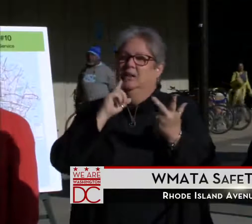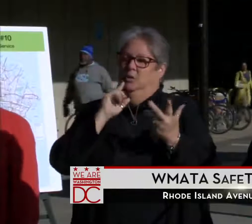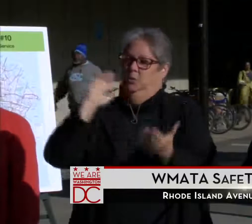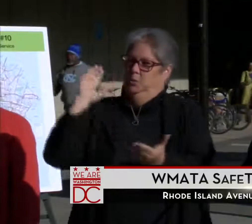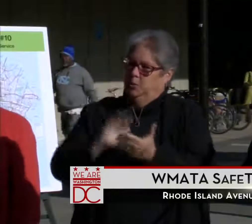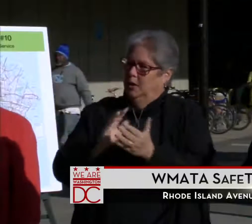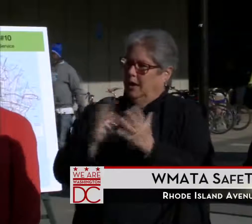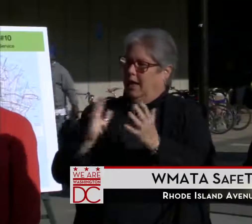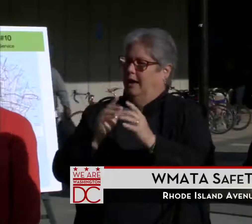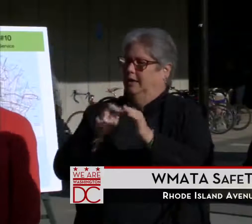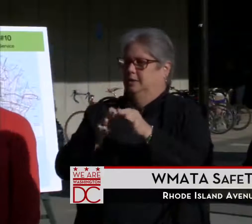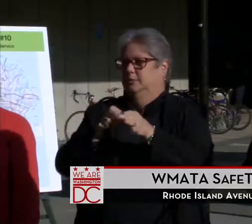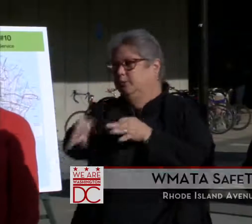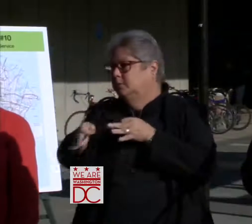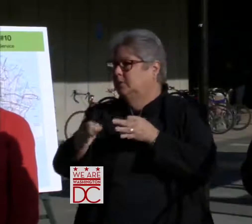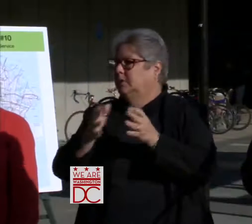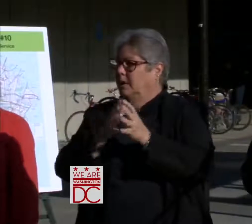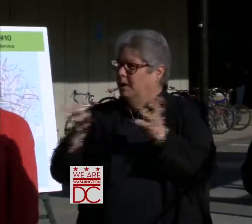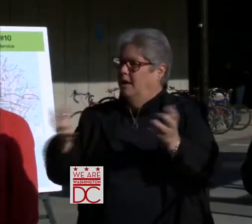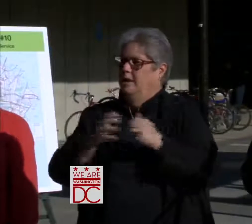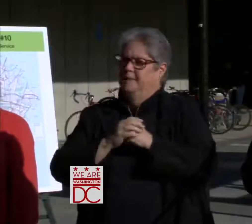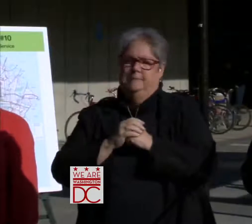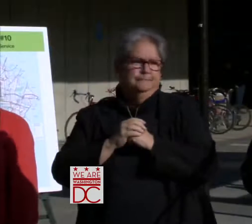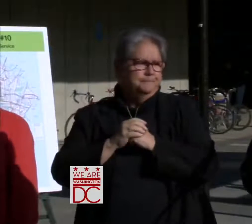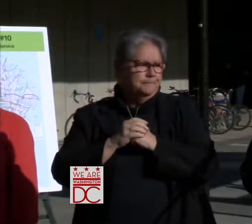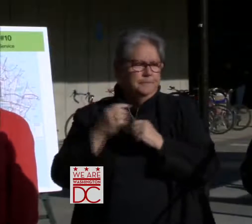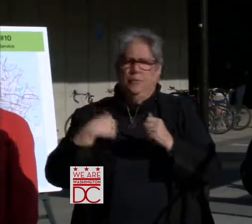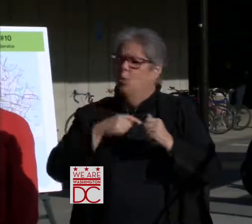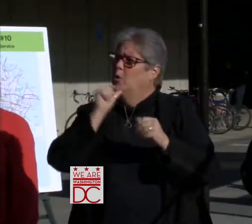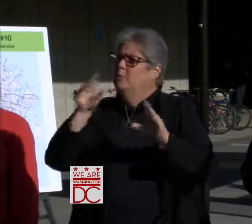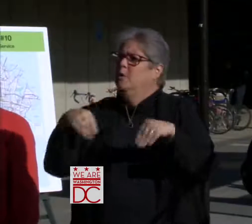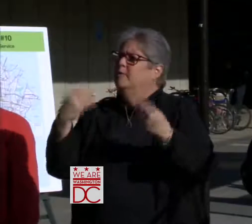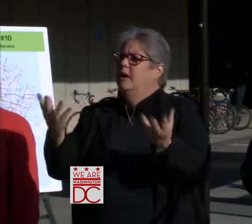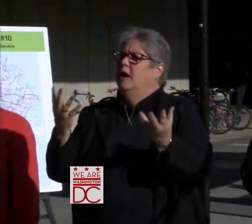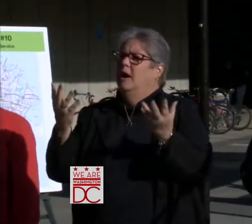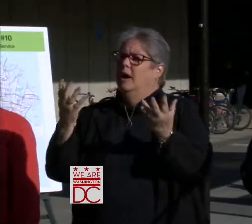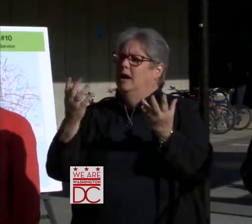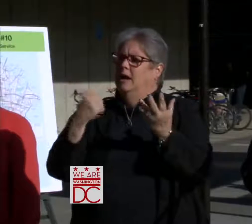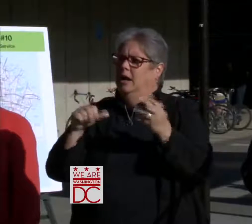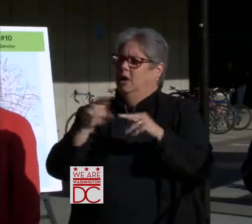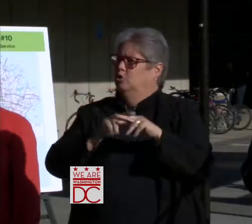THAT PART OF THE LINE AS WELL. WE WILL PROVIDE MORE A CAR TRAINS ON THE RED AND GREEN